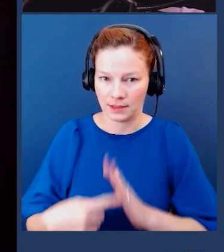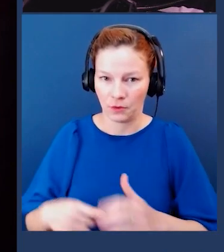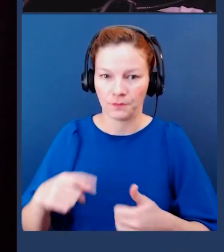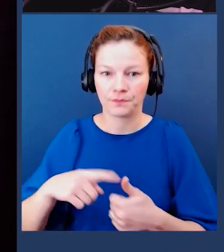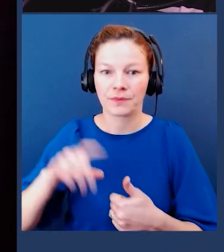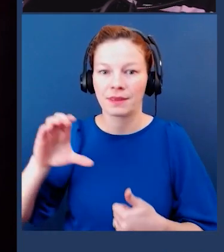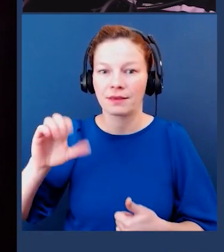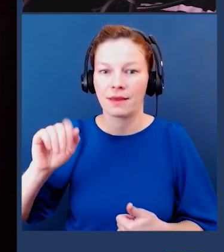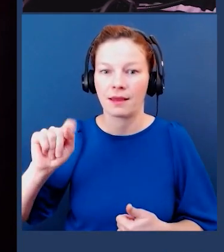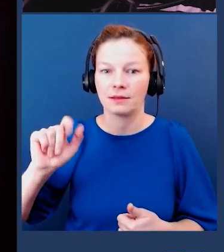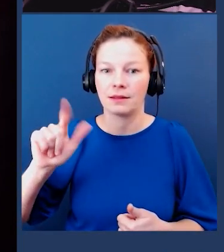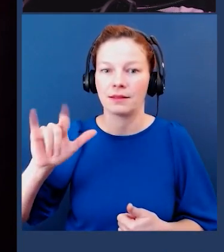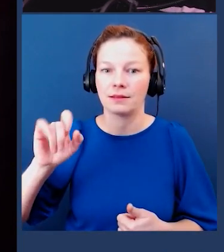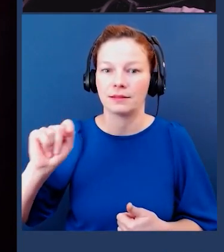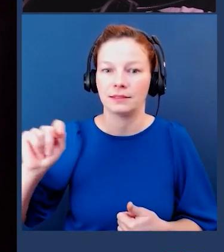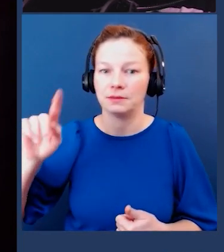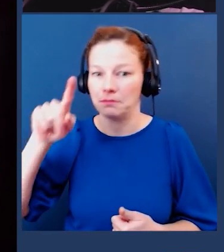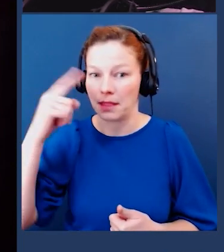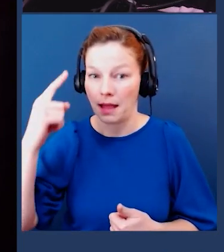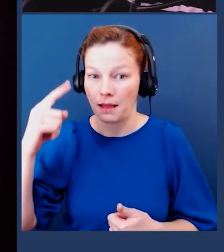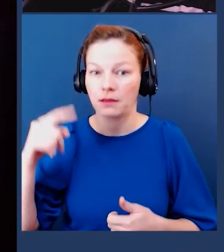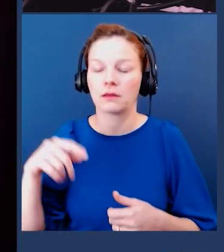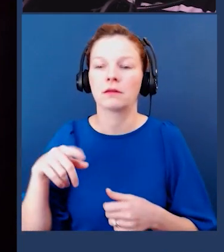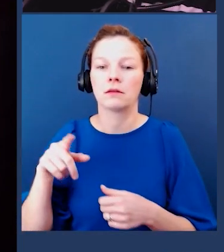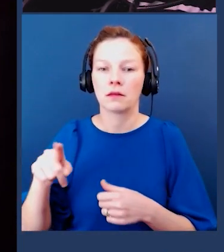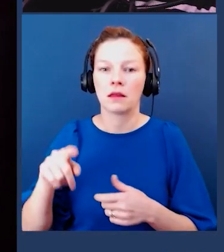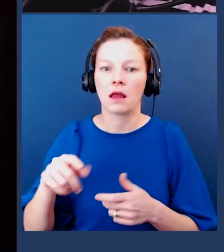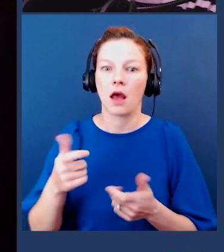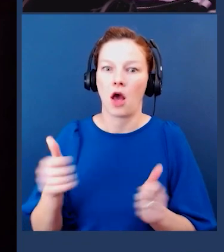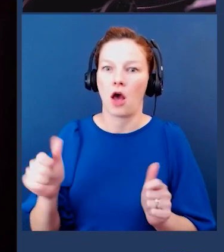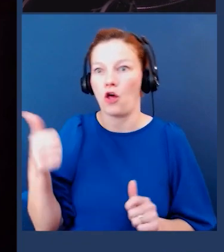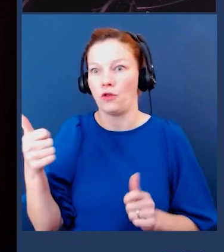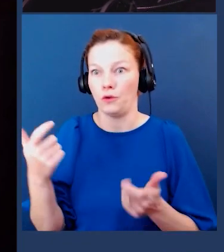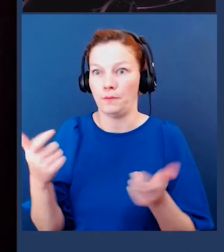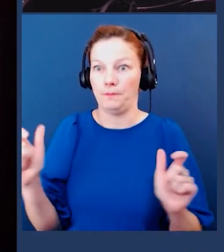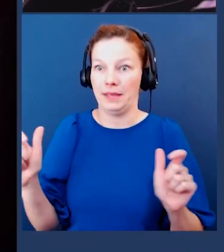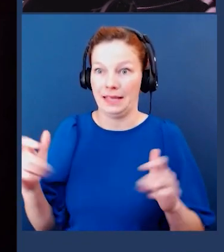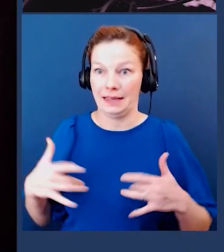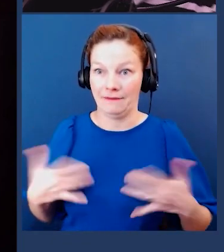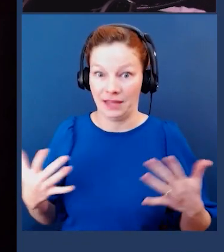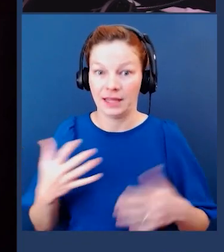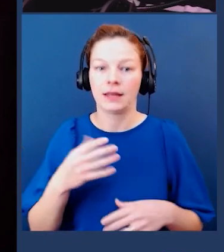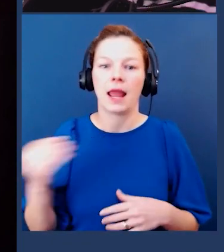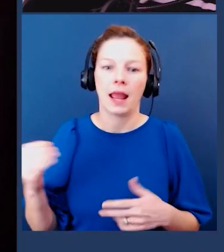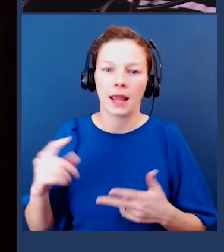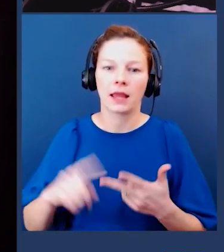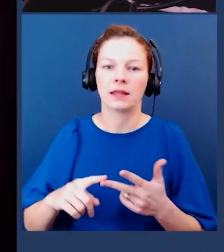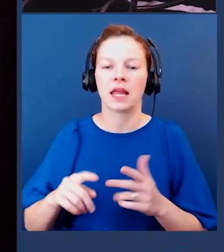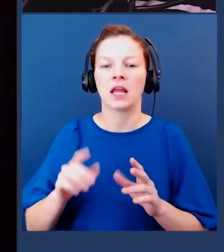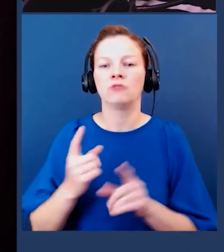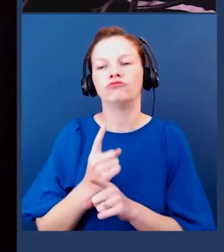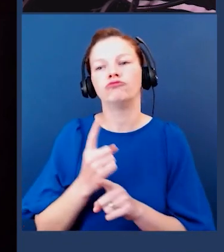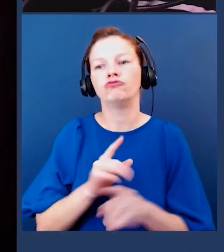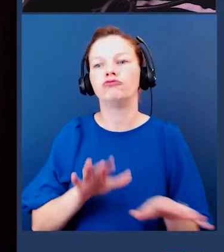of a massive interactive event on Twitch and a casual web game. So have those three example. And after that, the reason